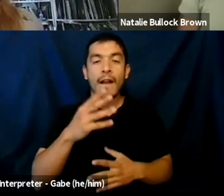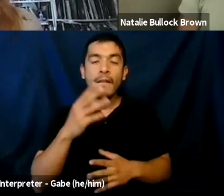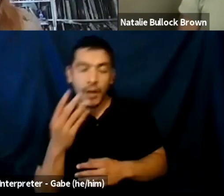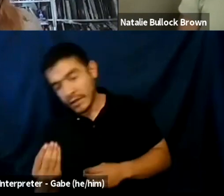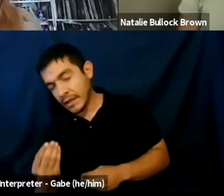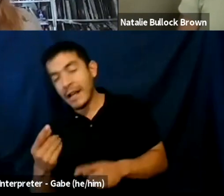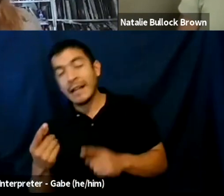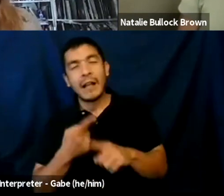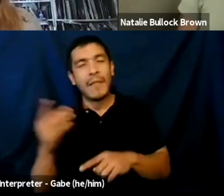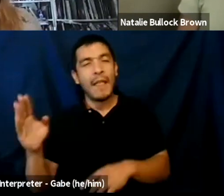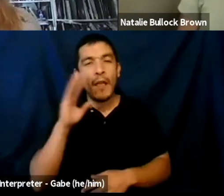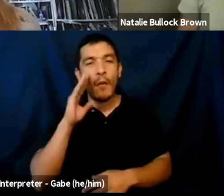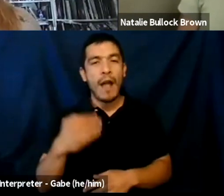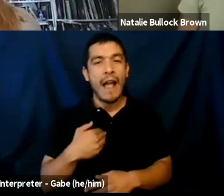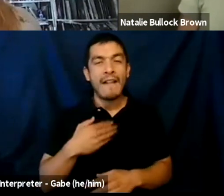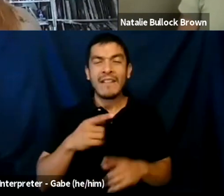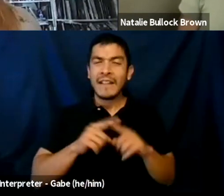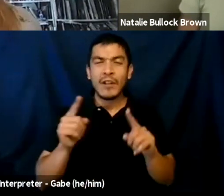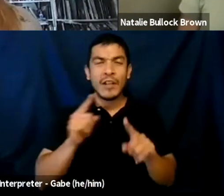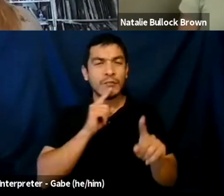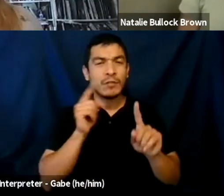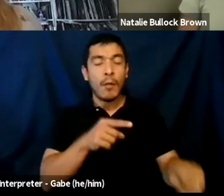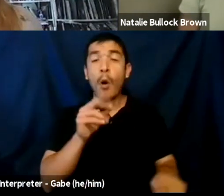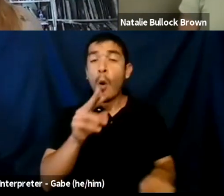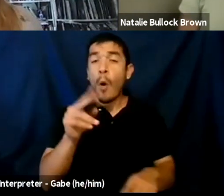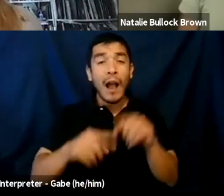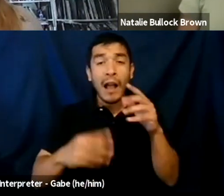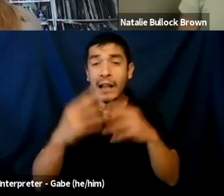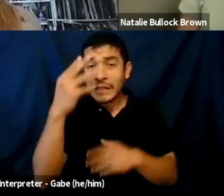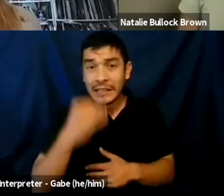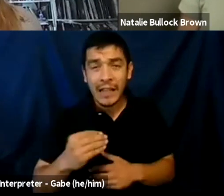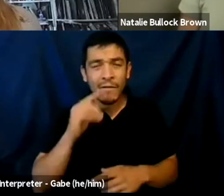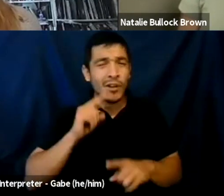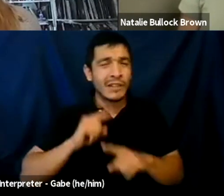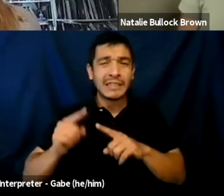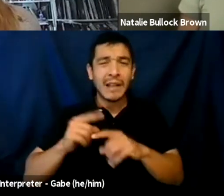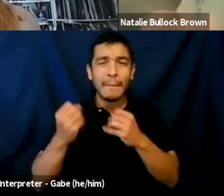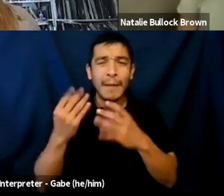and then they would experience insomnia sometimes for days after giving these interviews.